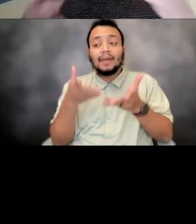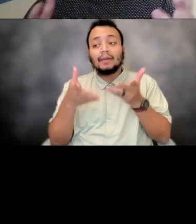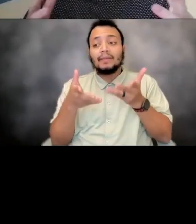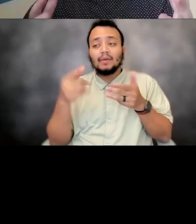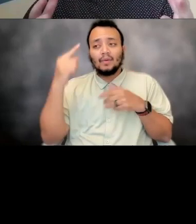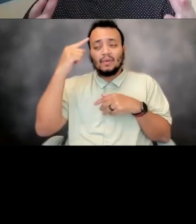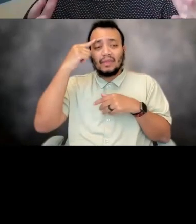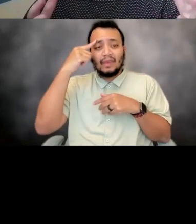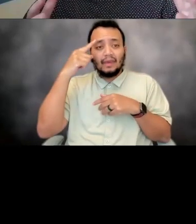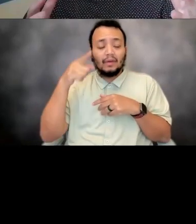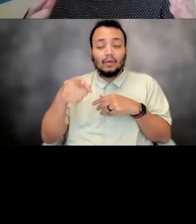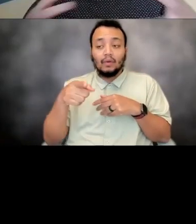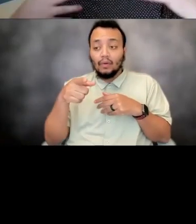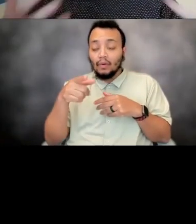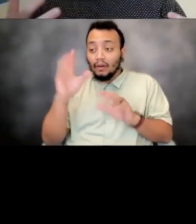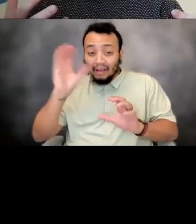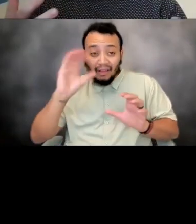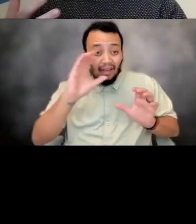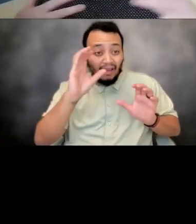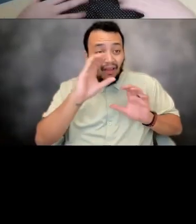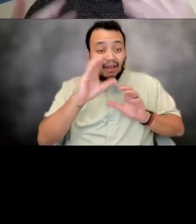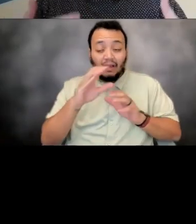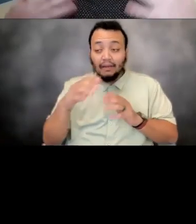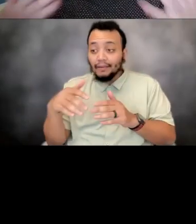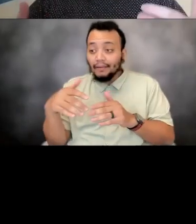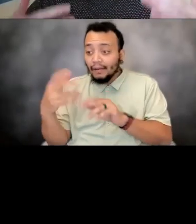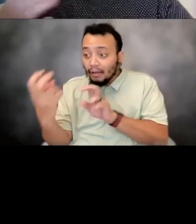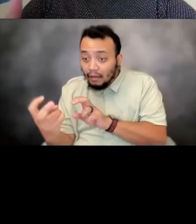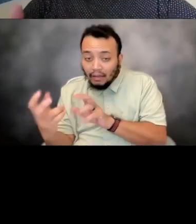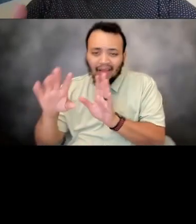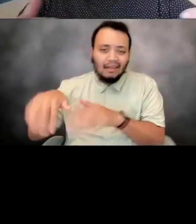But really it's a great strategy to advocate for yourself